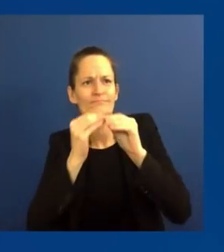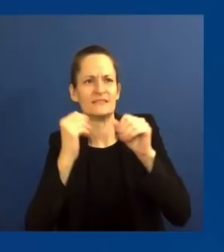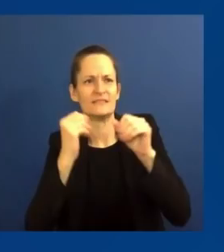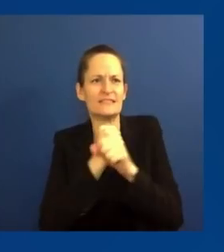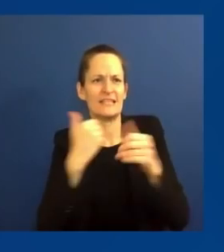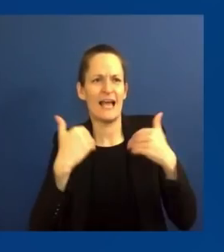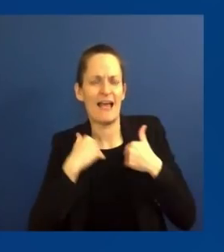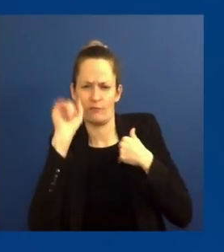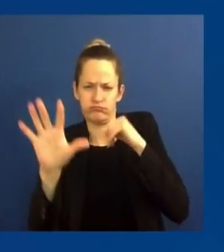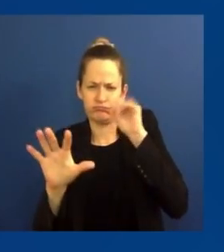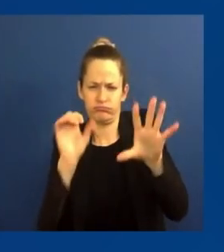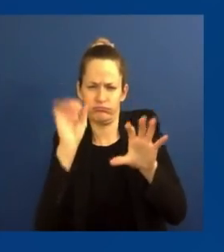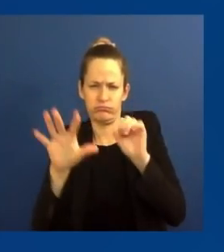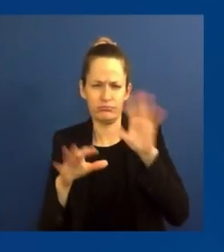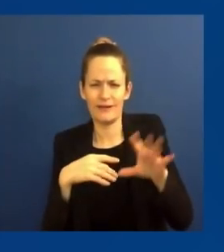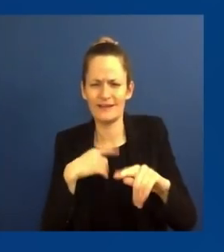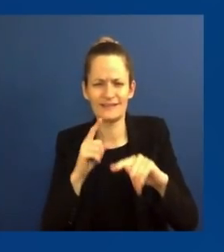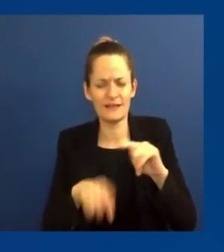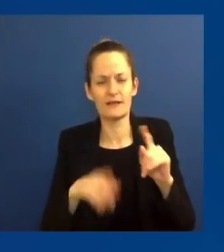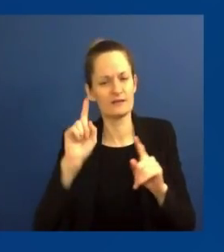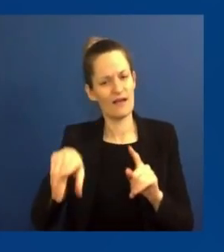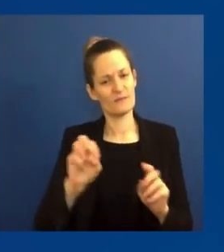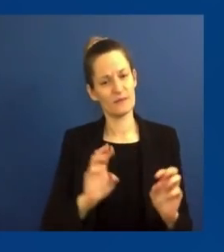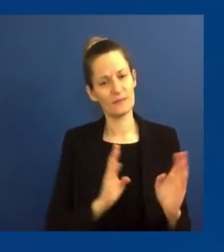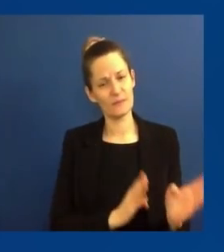So, we hope for the best and prepare for the worst.